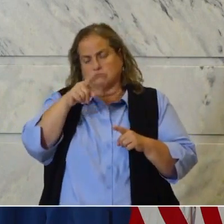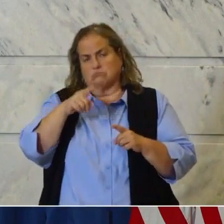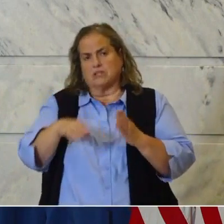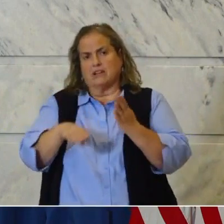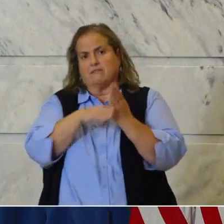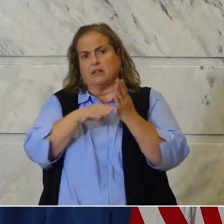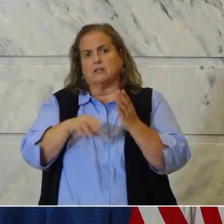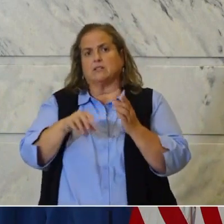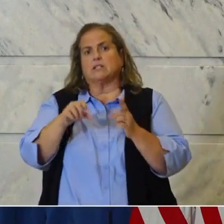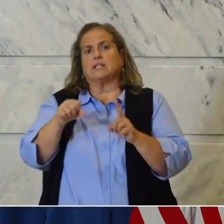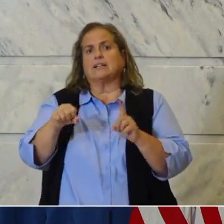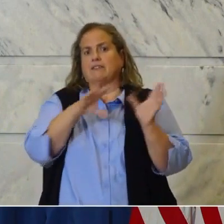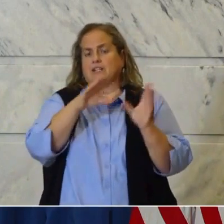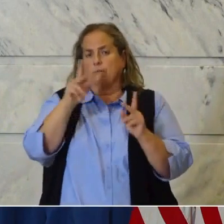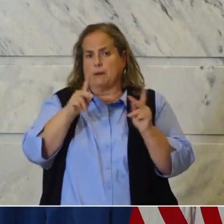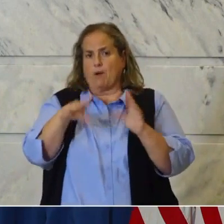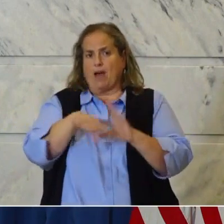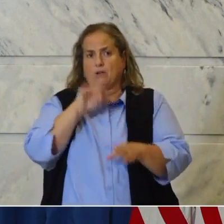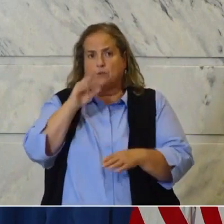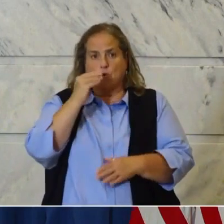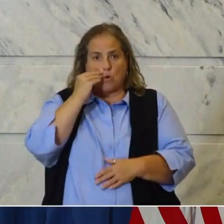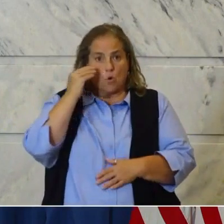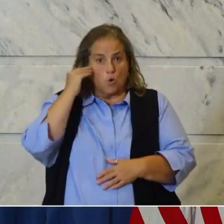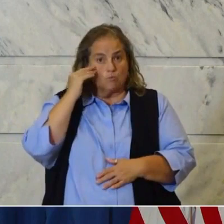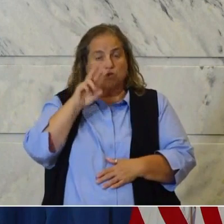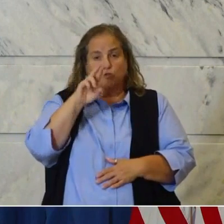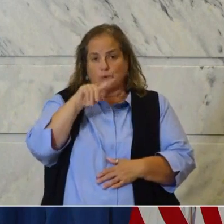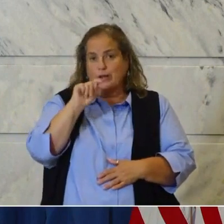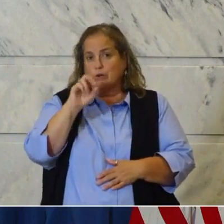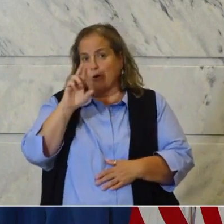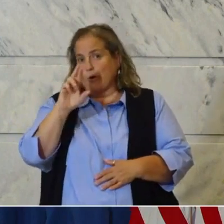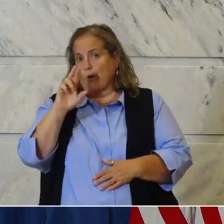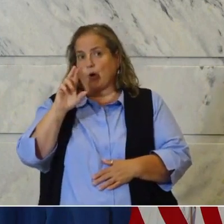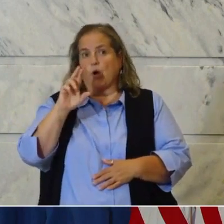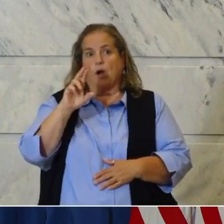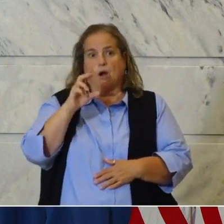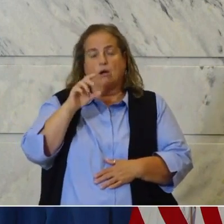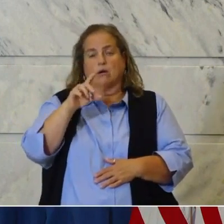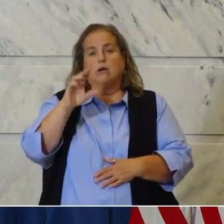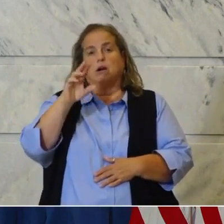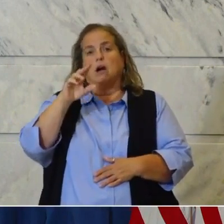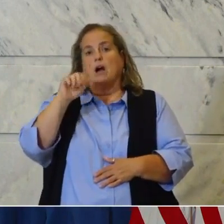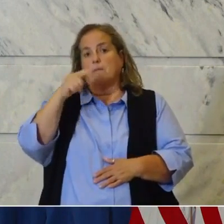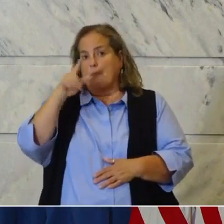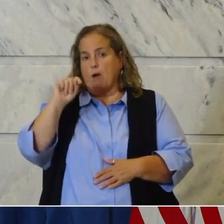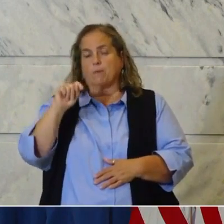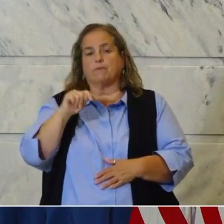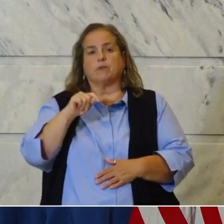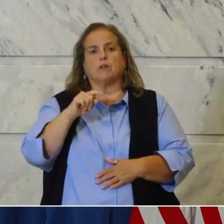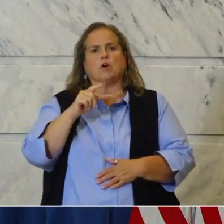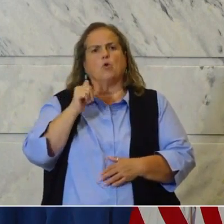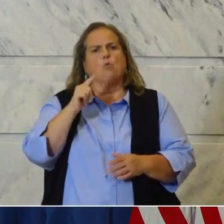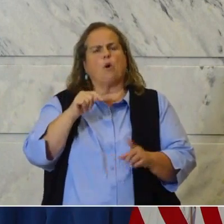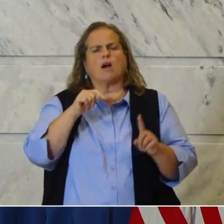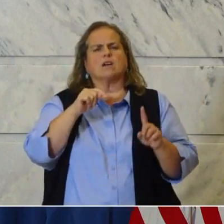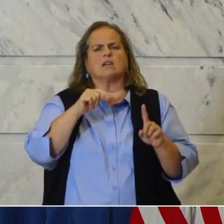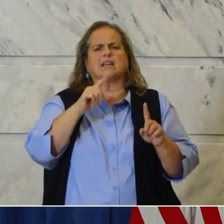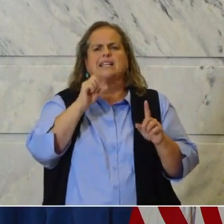So the federal in this question is on evictions. What's the status of the federal lawsuit? We have not been able to reach on agreement and mediation